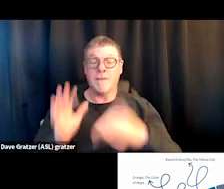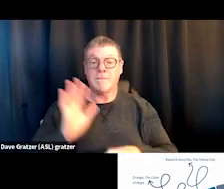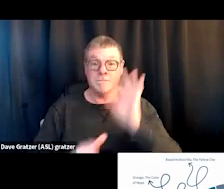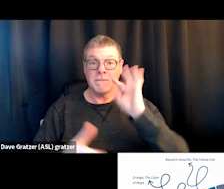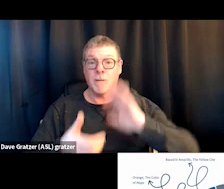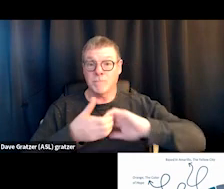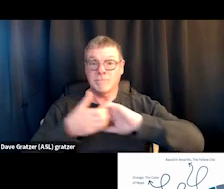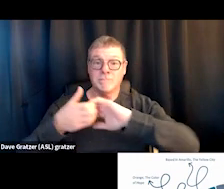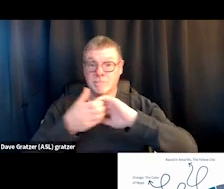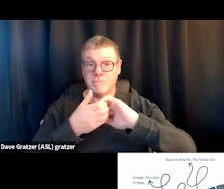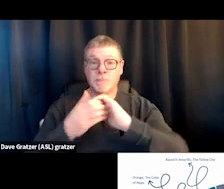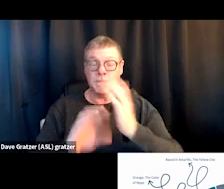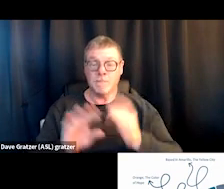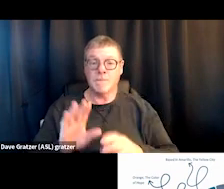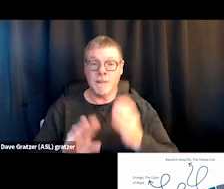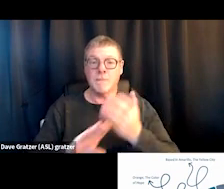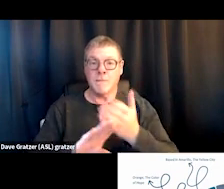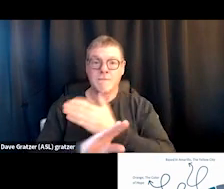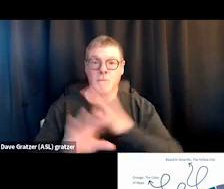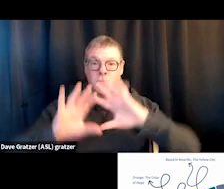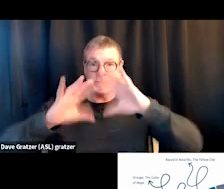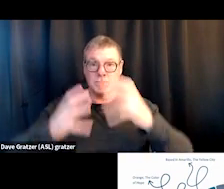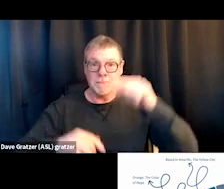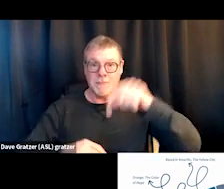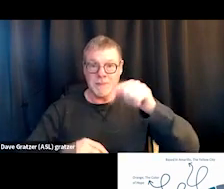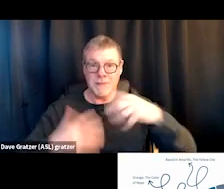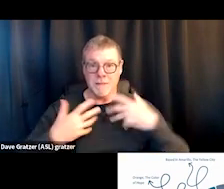before becoming a part of this larger healthcare system,